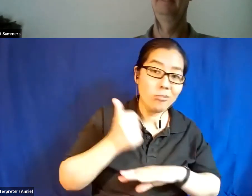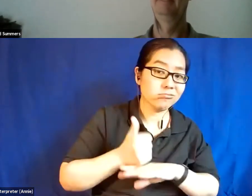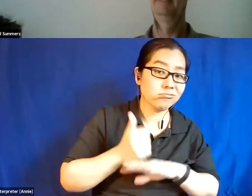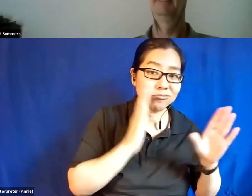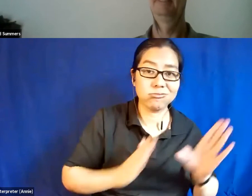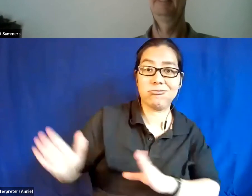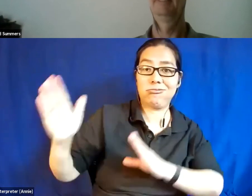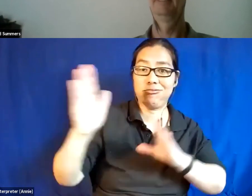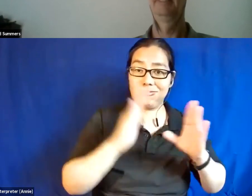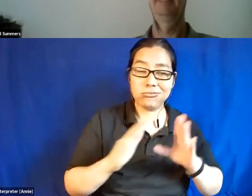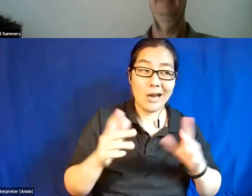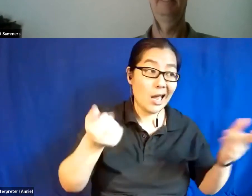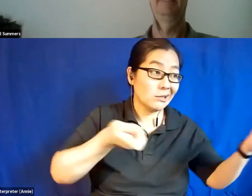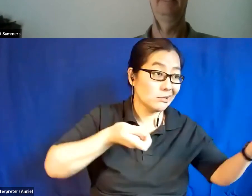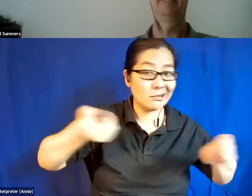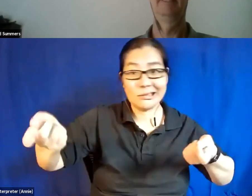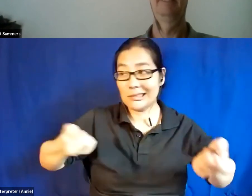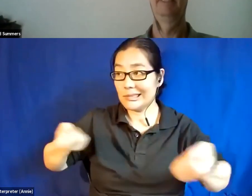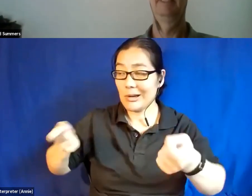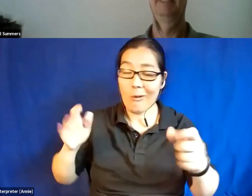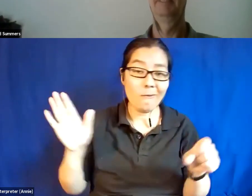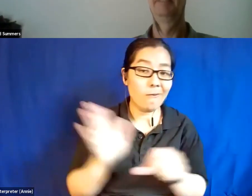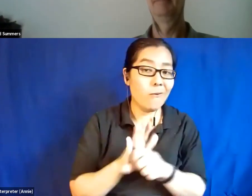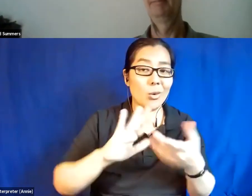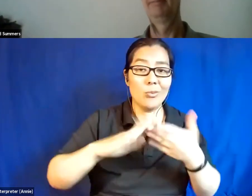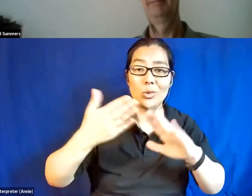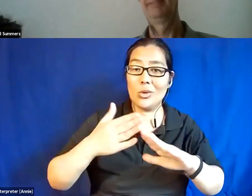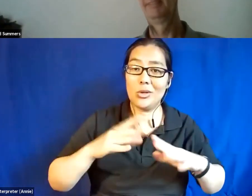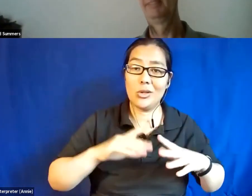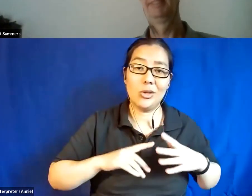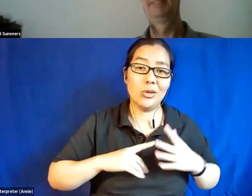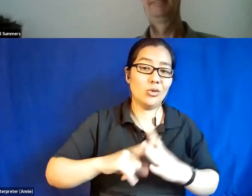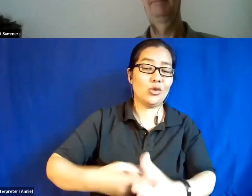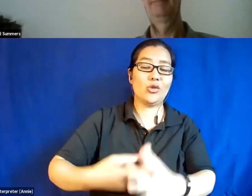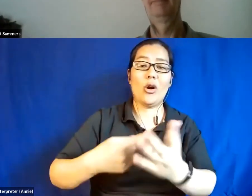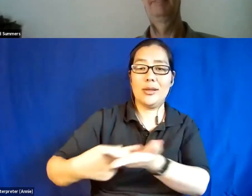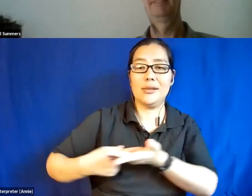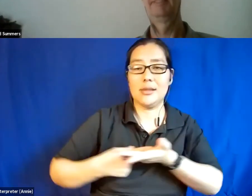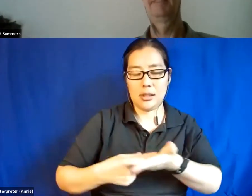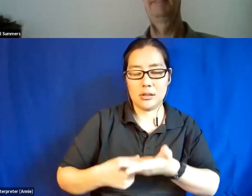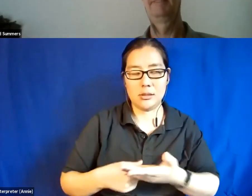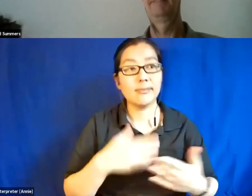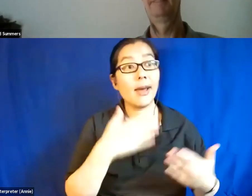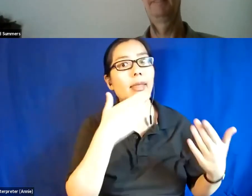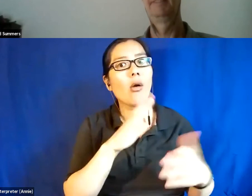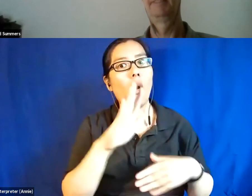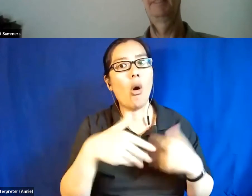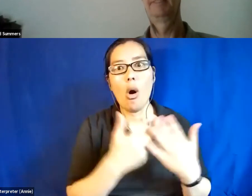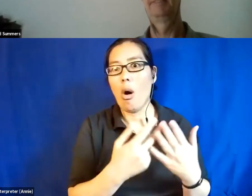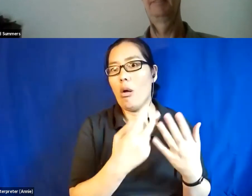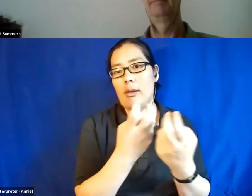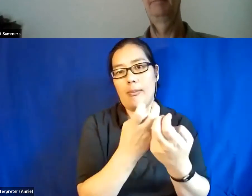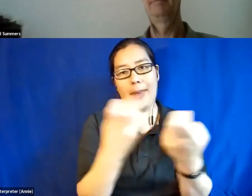pulling together a community to discuss this. And I want to thank all of the panelists who have brought such